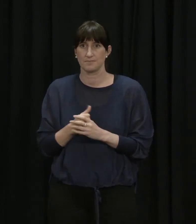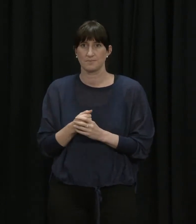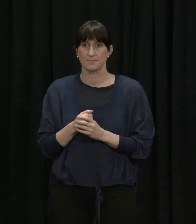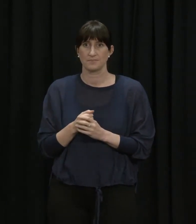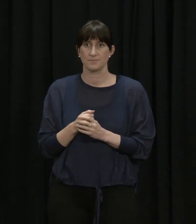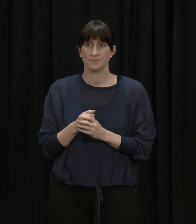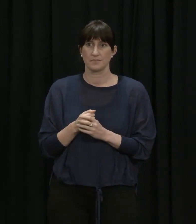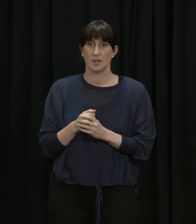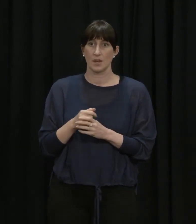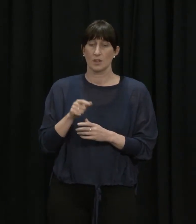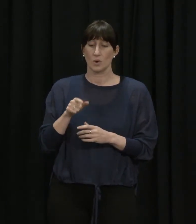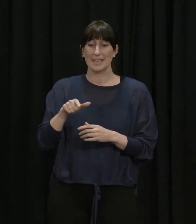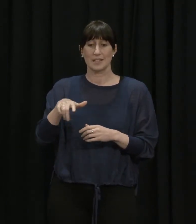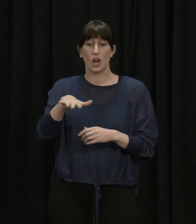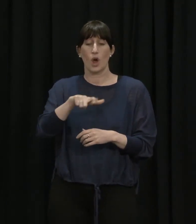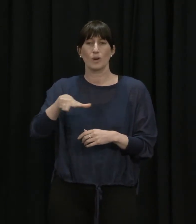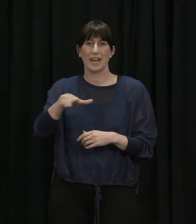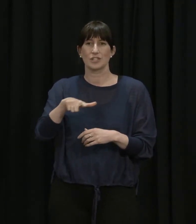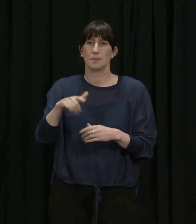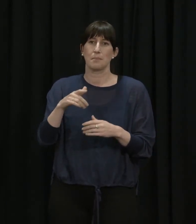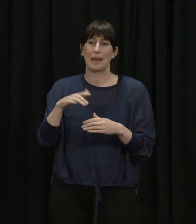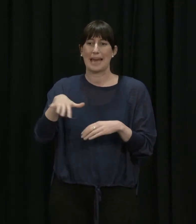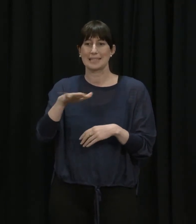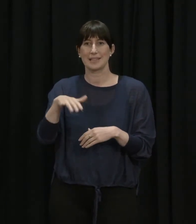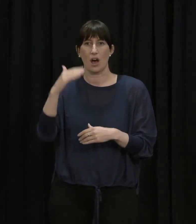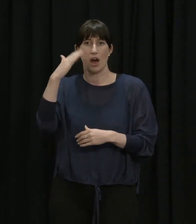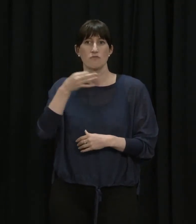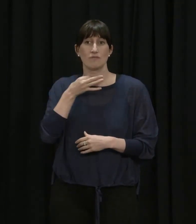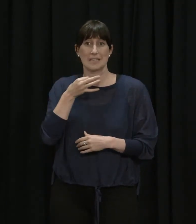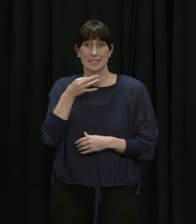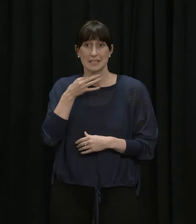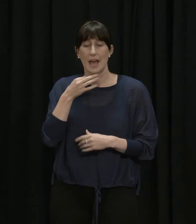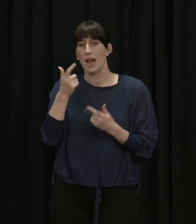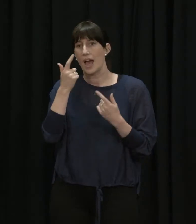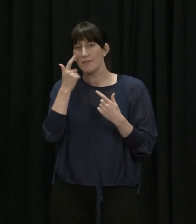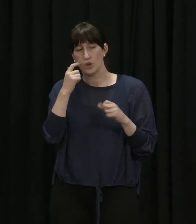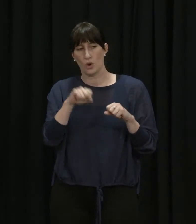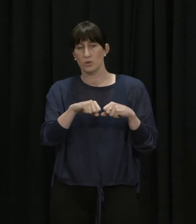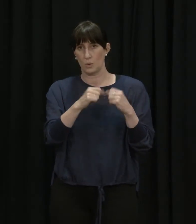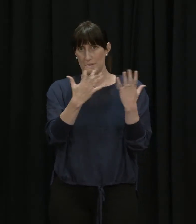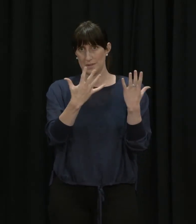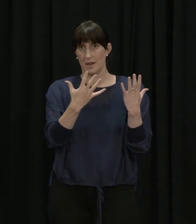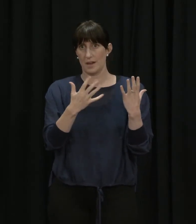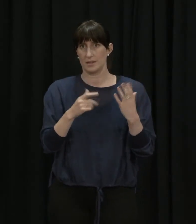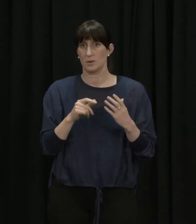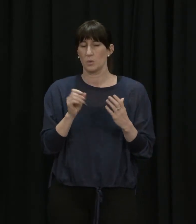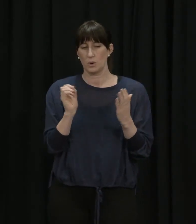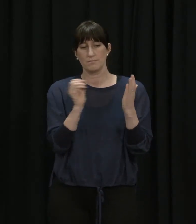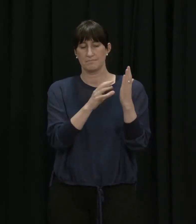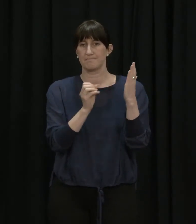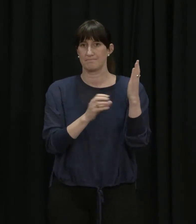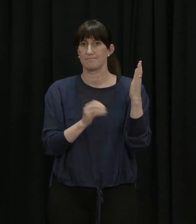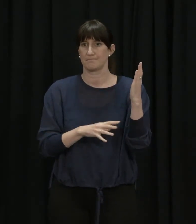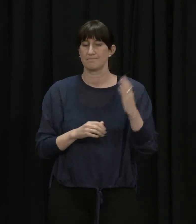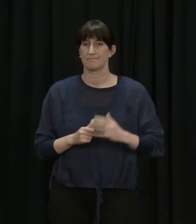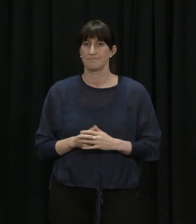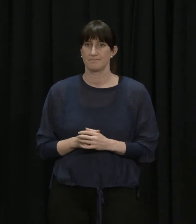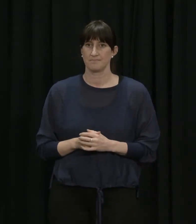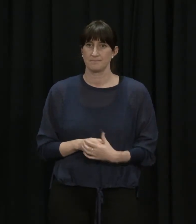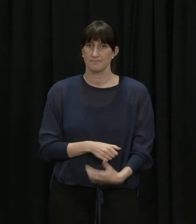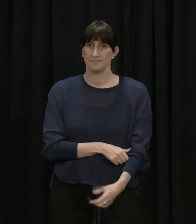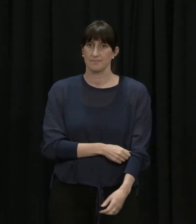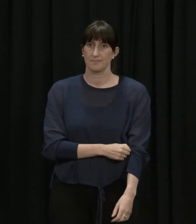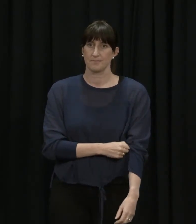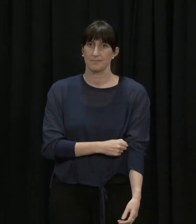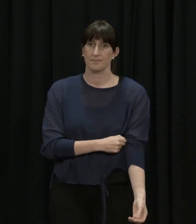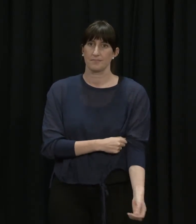There are new locations of